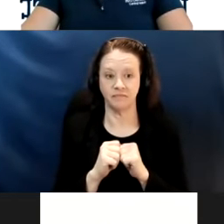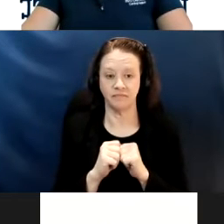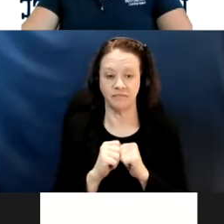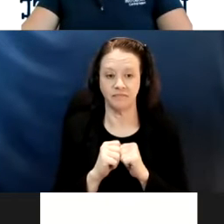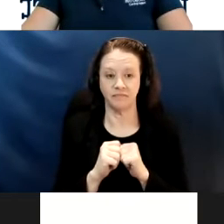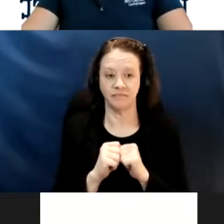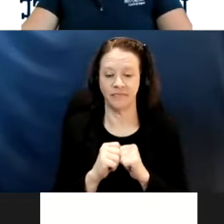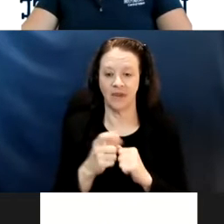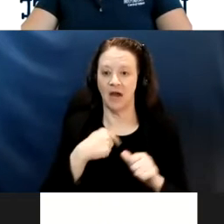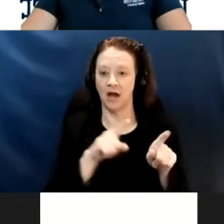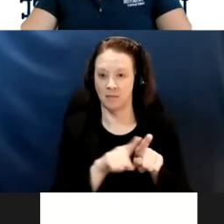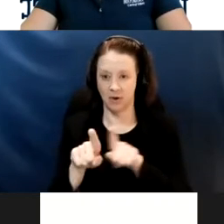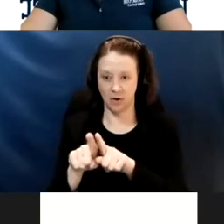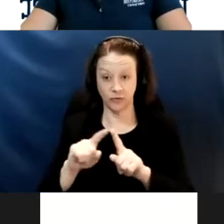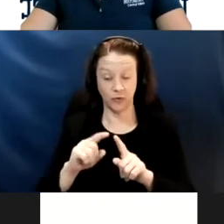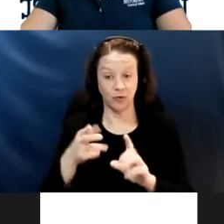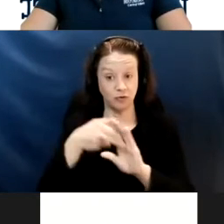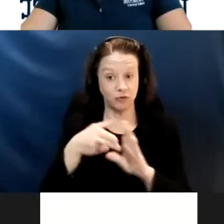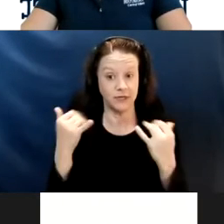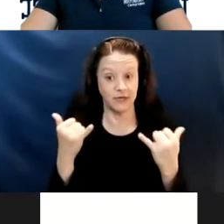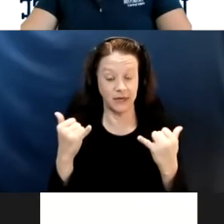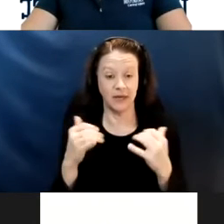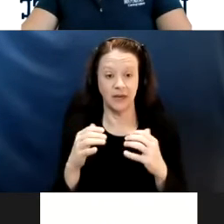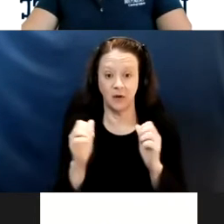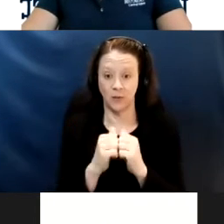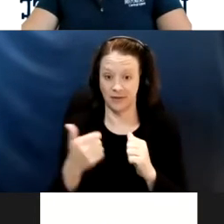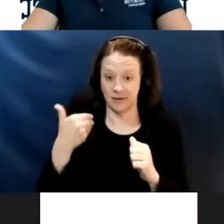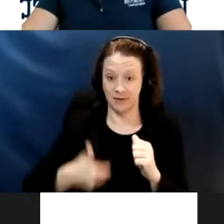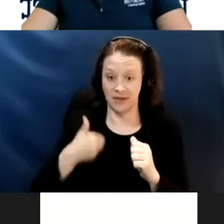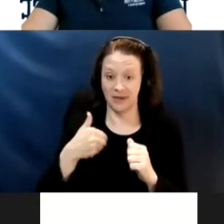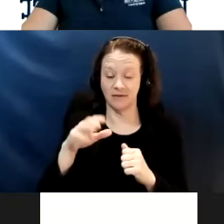I'm also joined today, with me is Michael Esquibel.